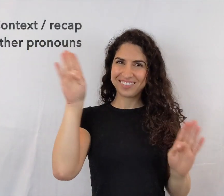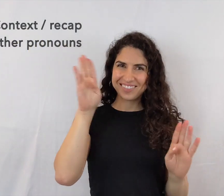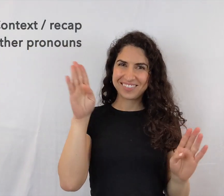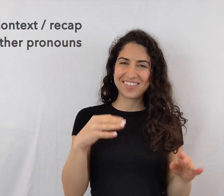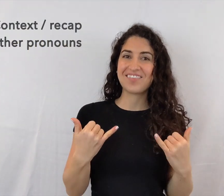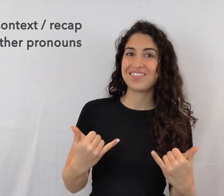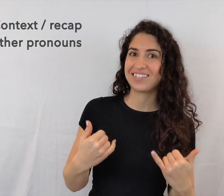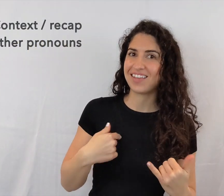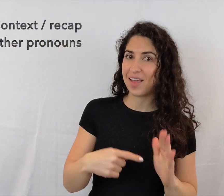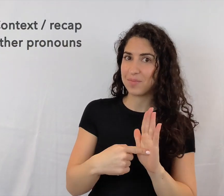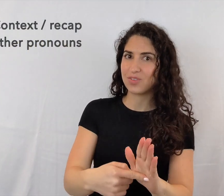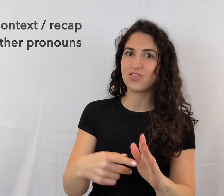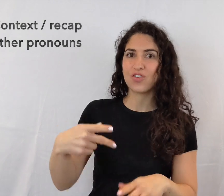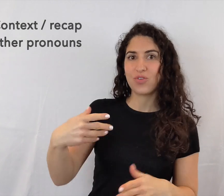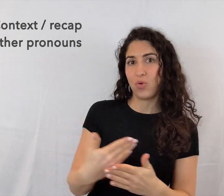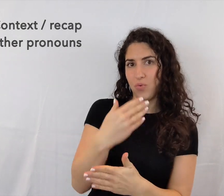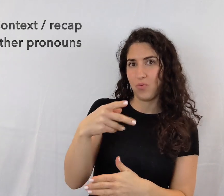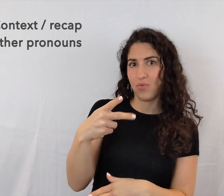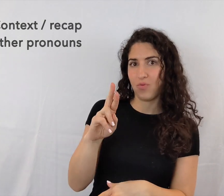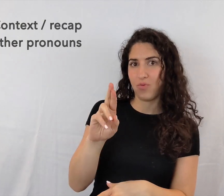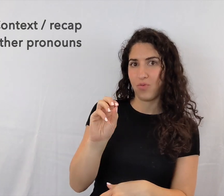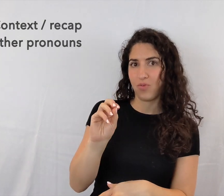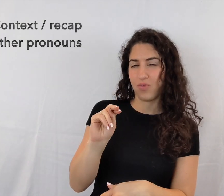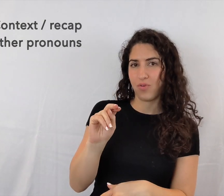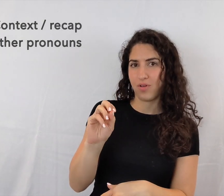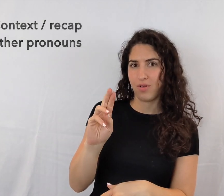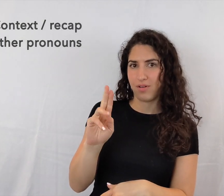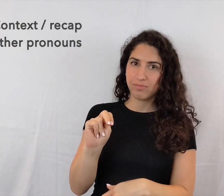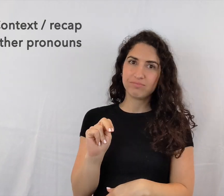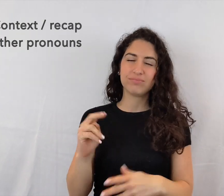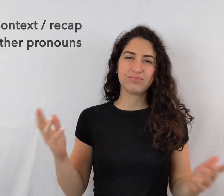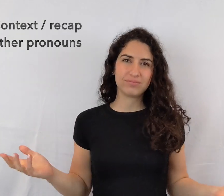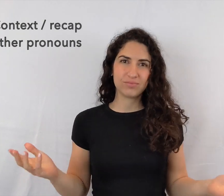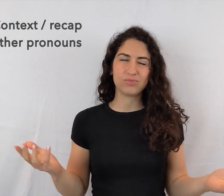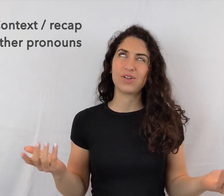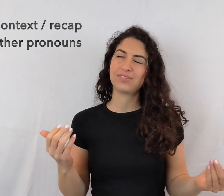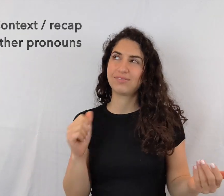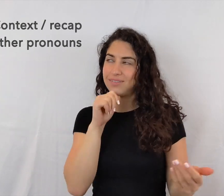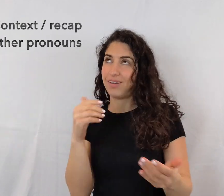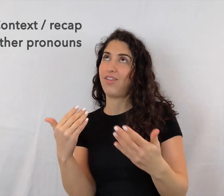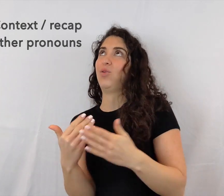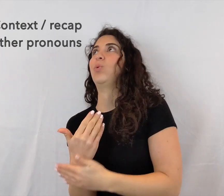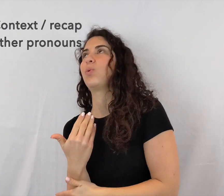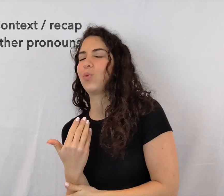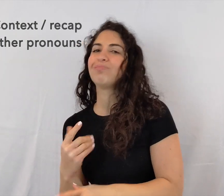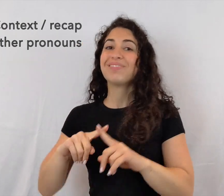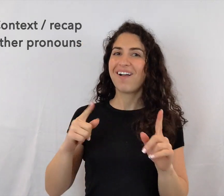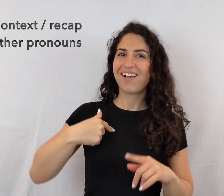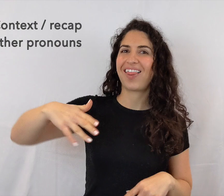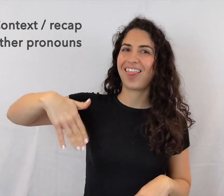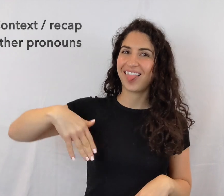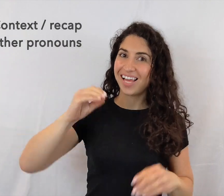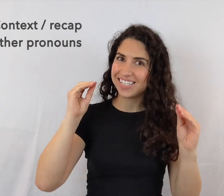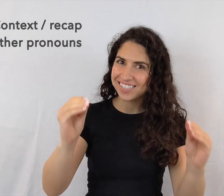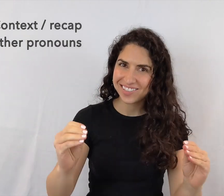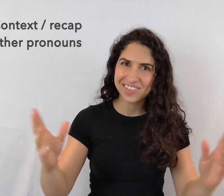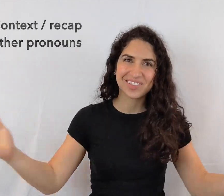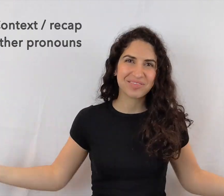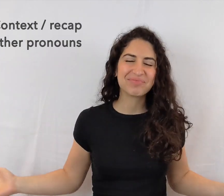Hello! Today, I'm going to show a new pronoun -- well, it's not *new*, but I haven't yet taught it here.